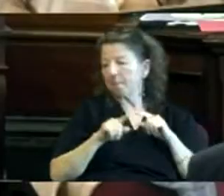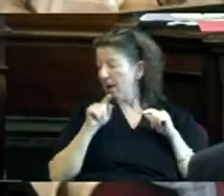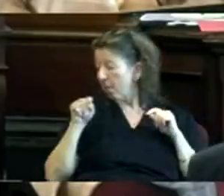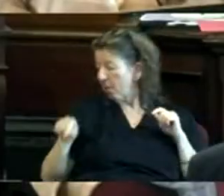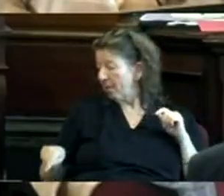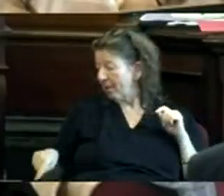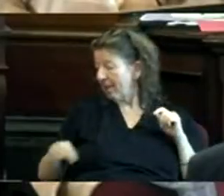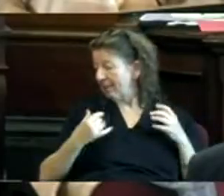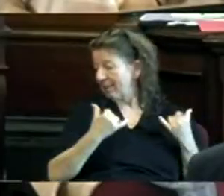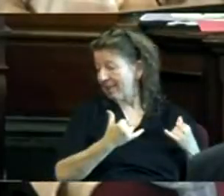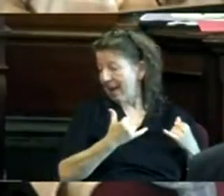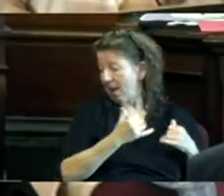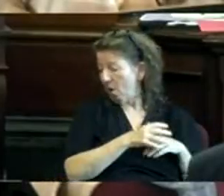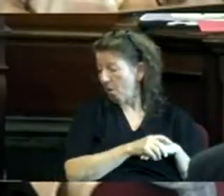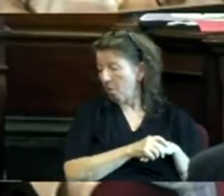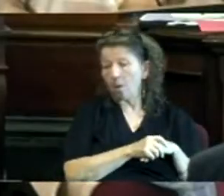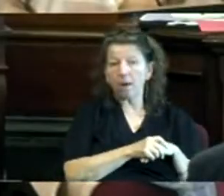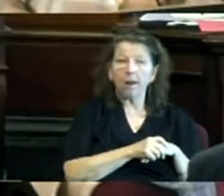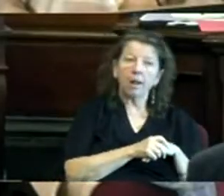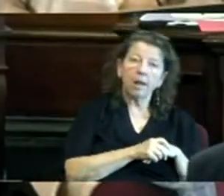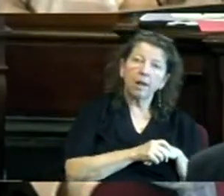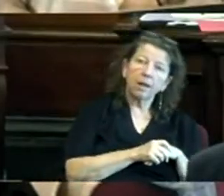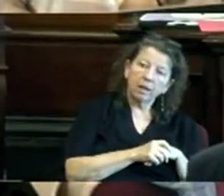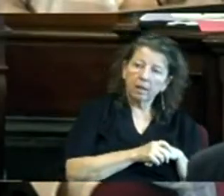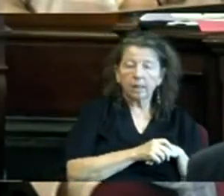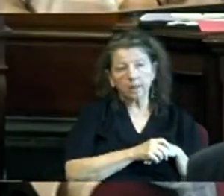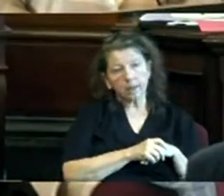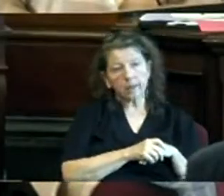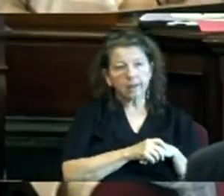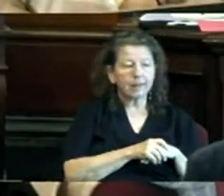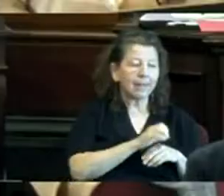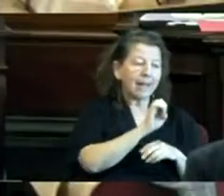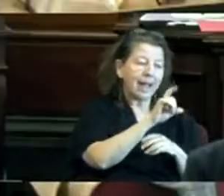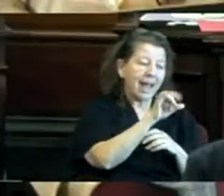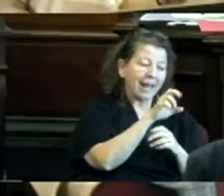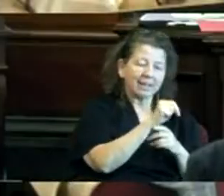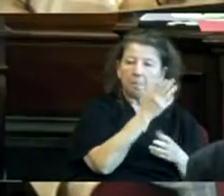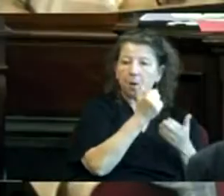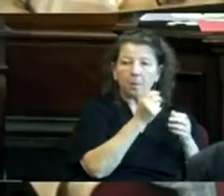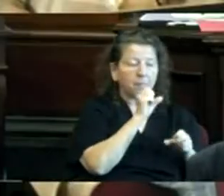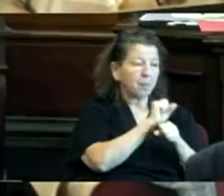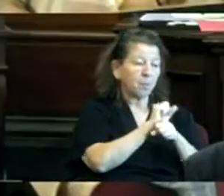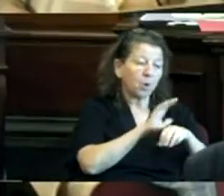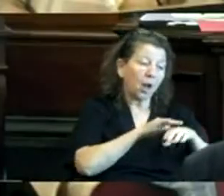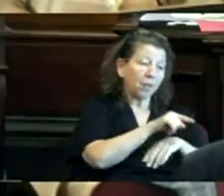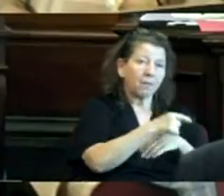including bracing some things and doing some stuff. What you're seeing here is that, a